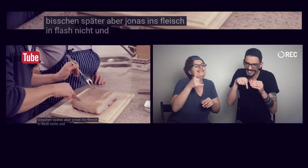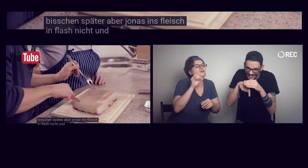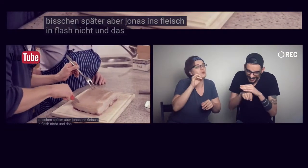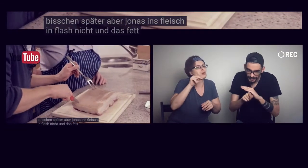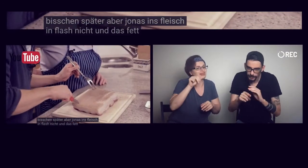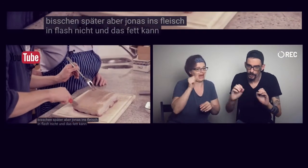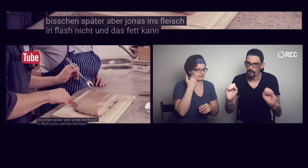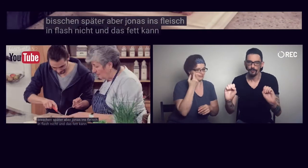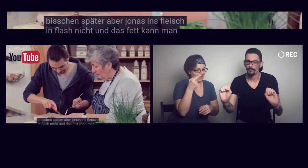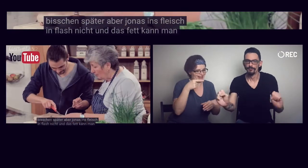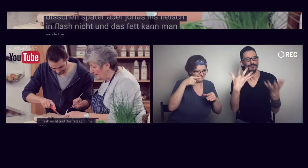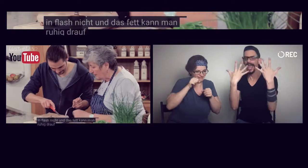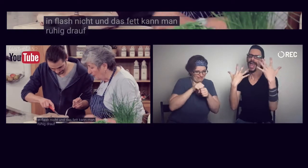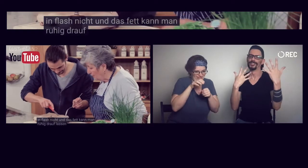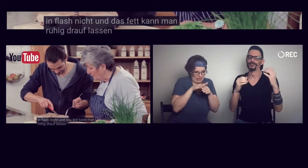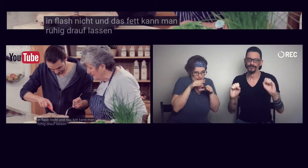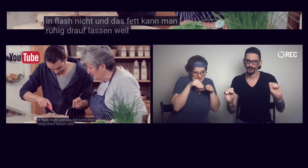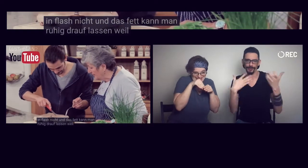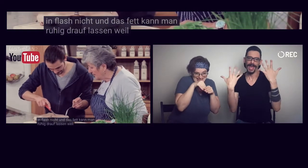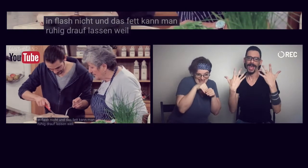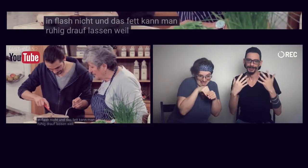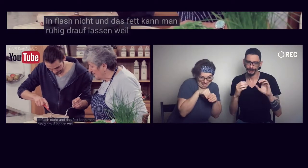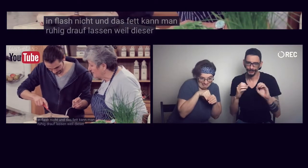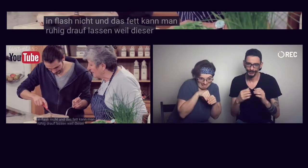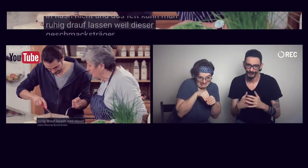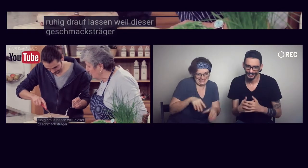[... Jonas will be himself in the flesh] [and there it flashes tremendously.]